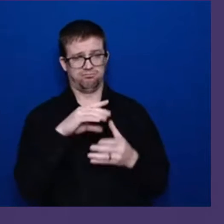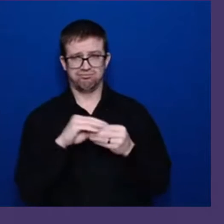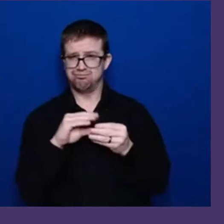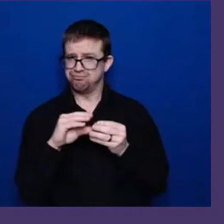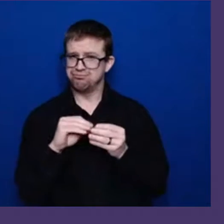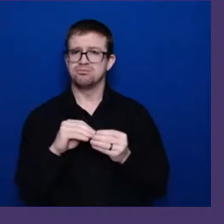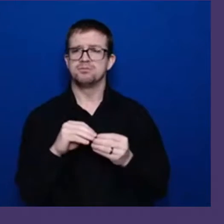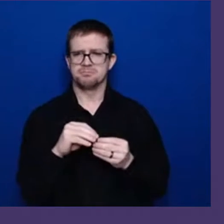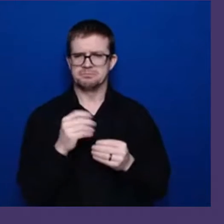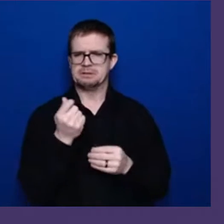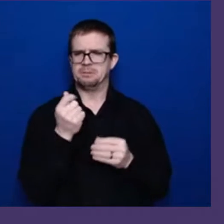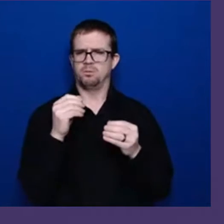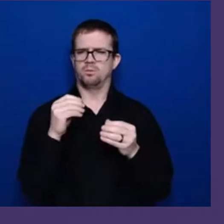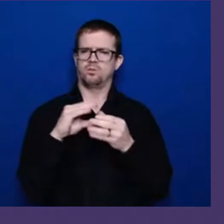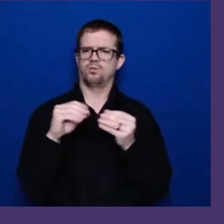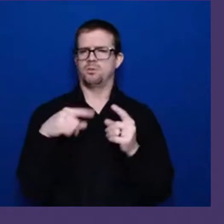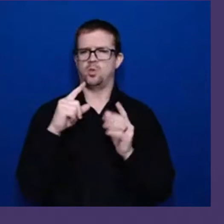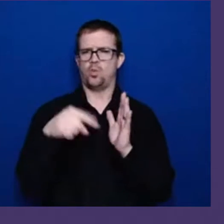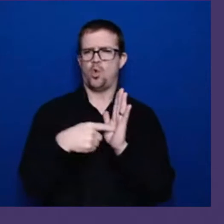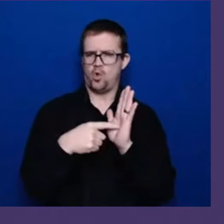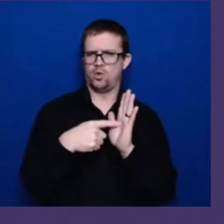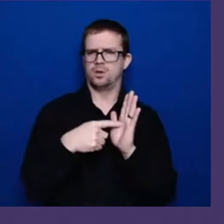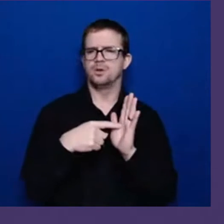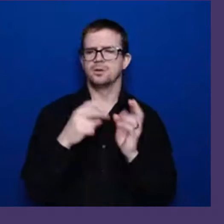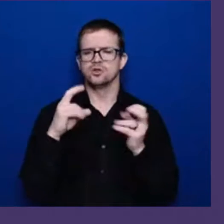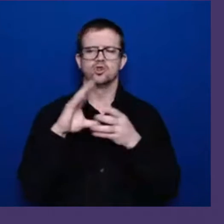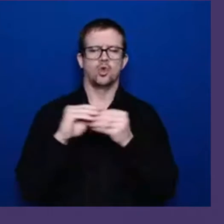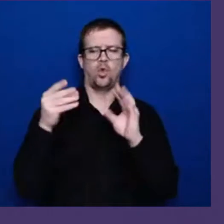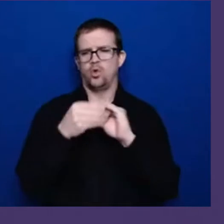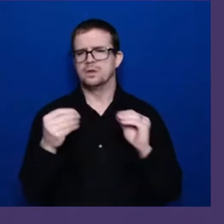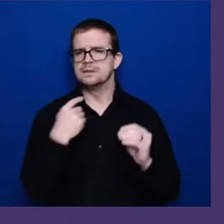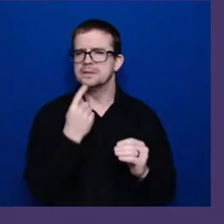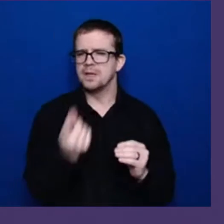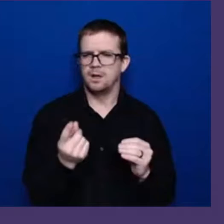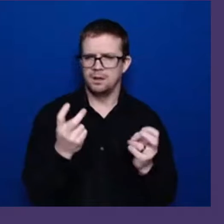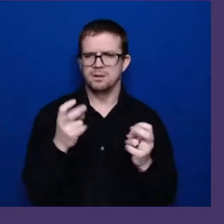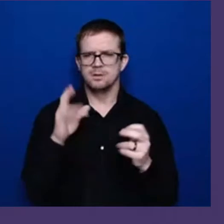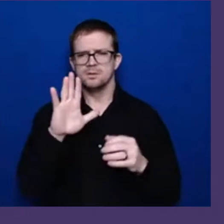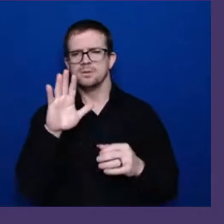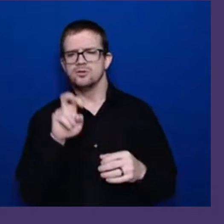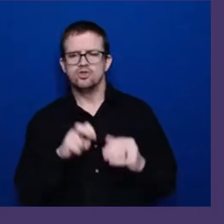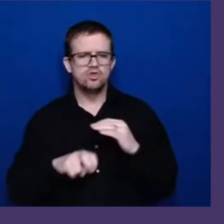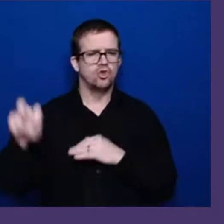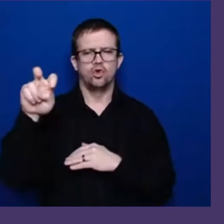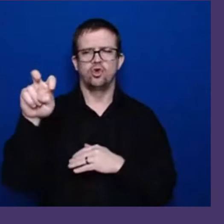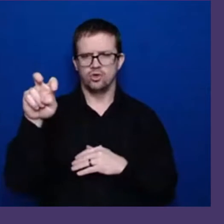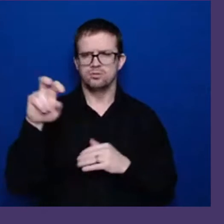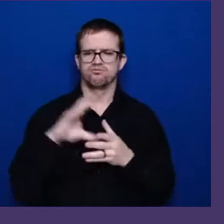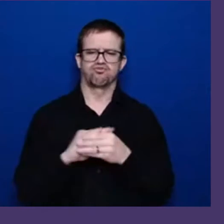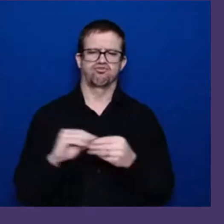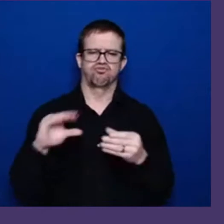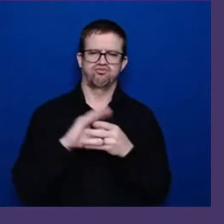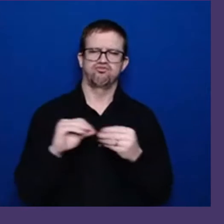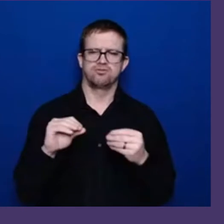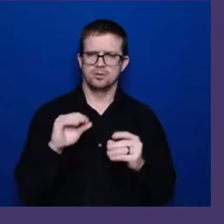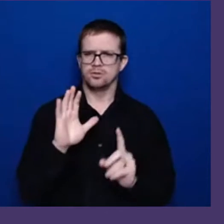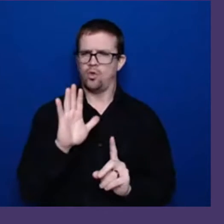in your journeys in disability and racial justice work? Keri Gray: I grew up seeing tons of